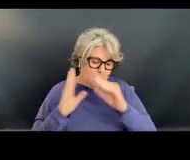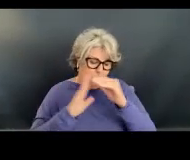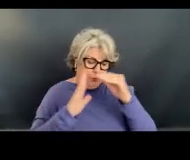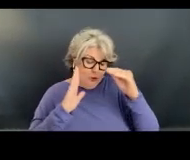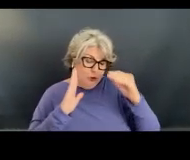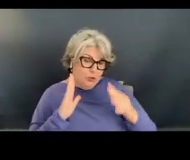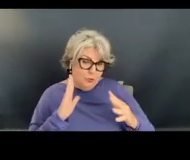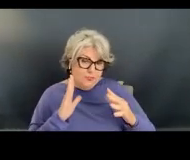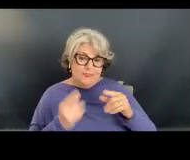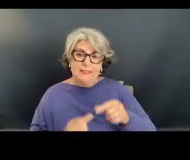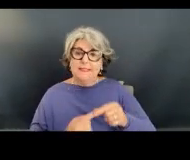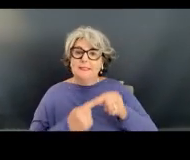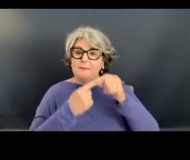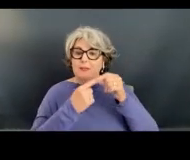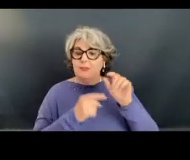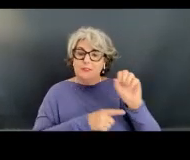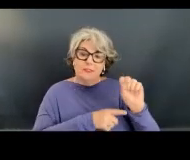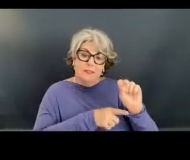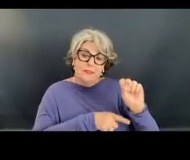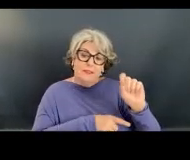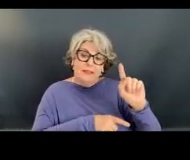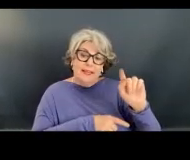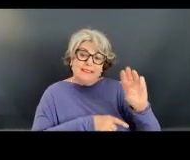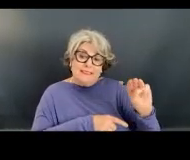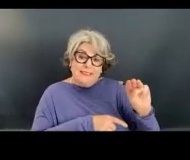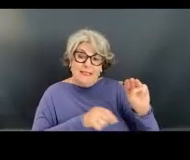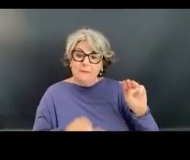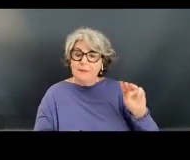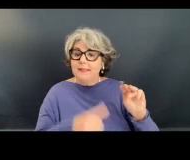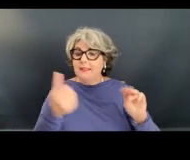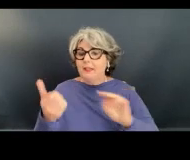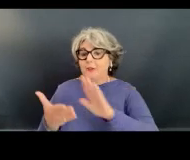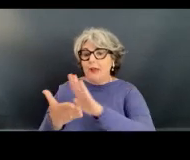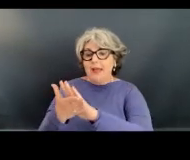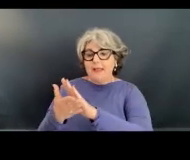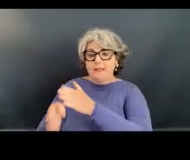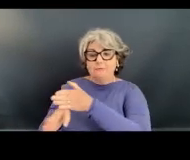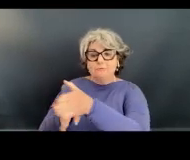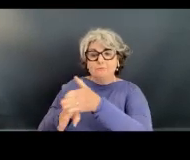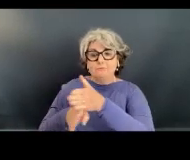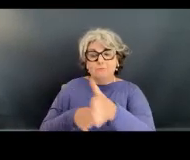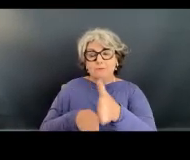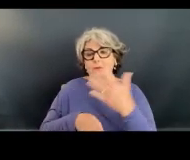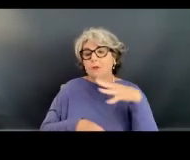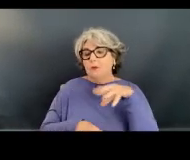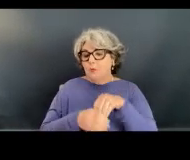particularly in STEM, but also other academic areas. And that's where we come in. We are an intersection.